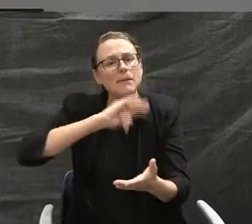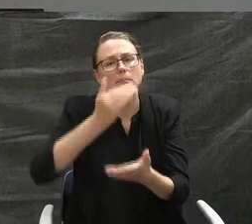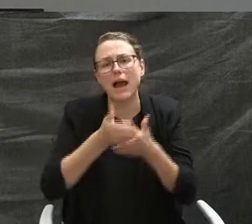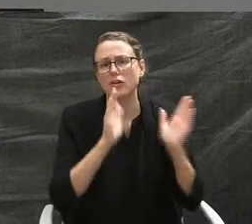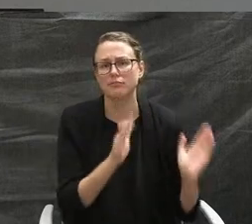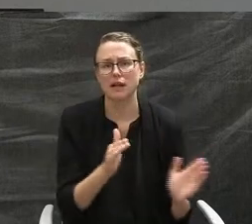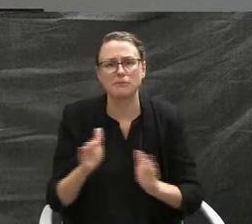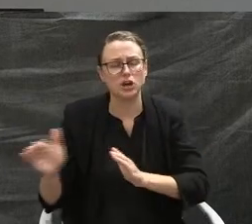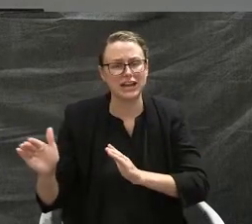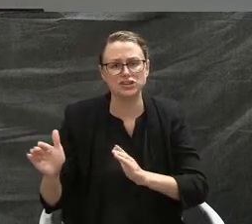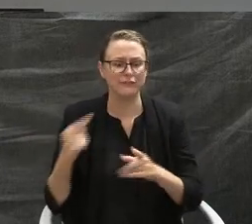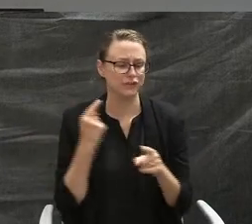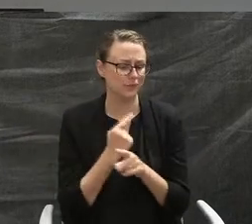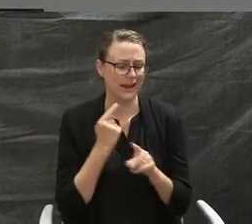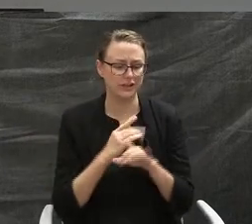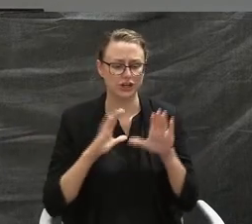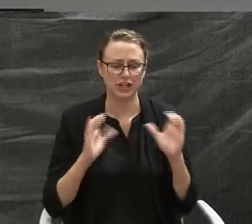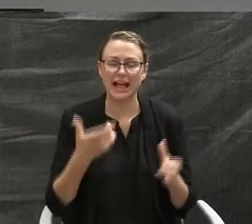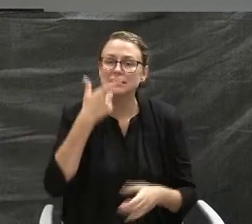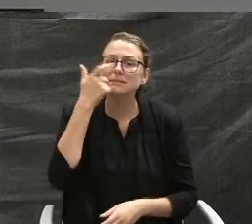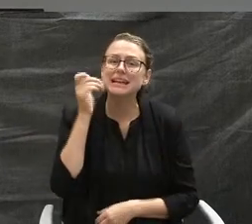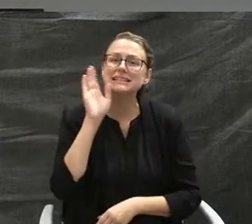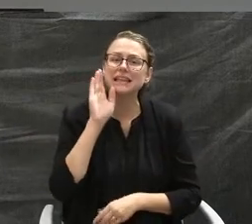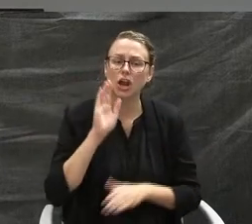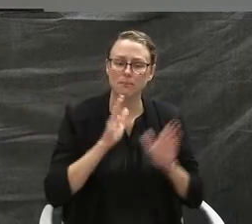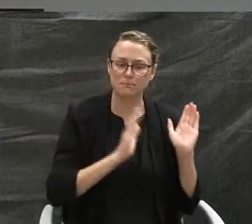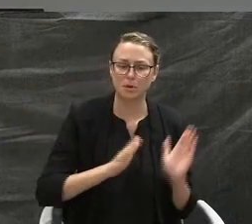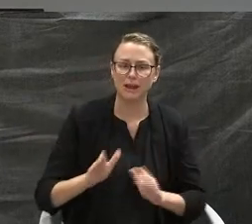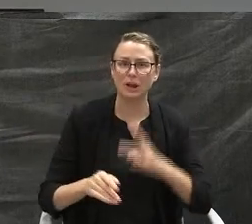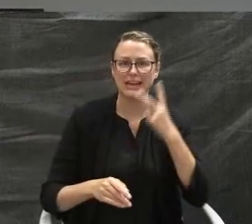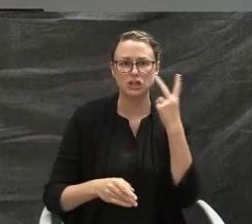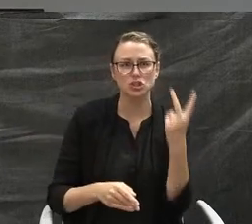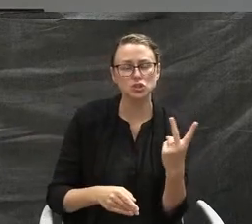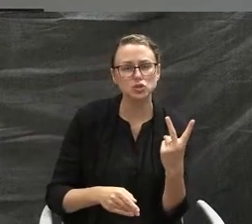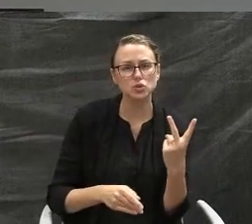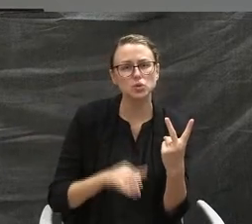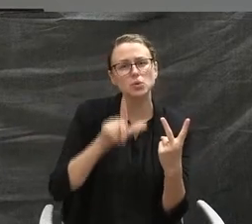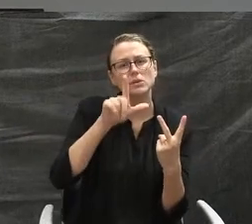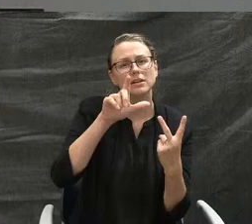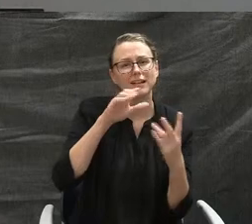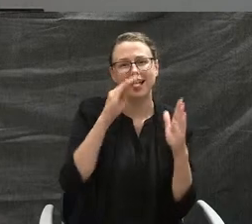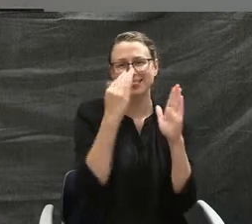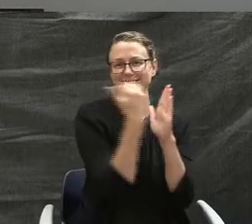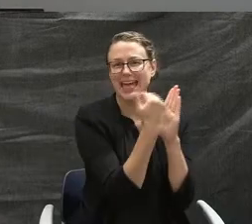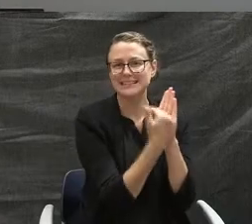they're essentially preparing for two 2 lessons, one lesson per day. So they're teaching the same lesson twice. Essentially,